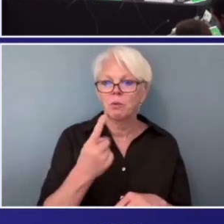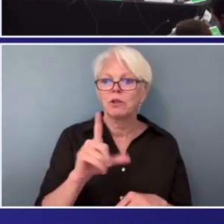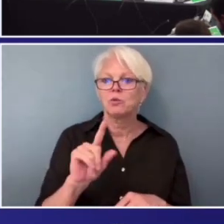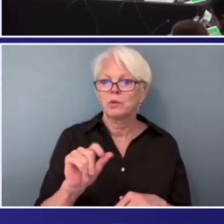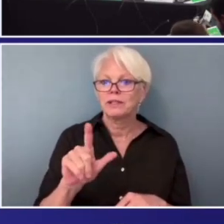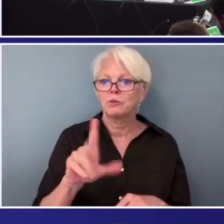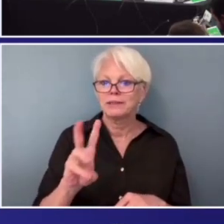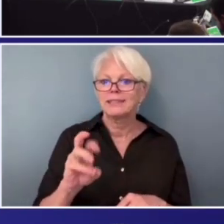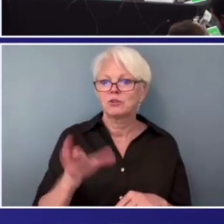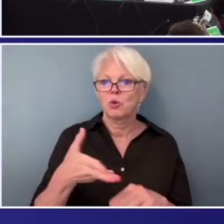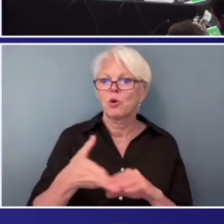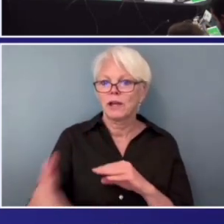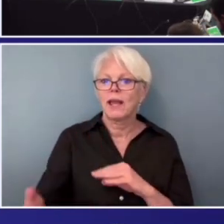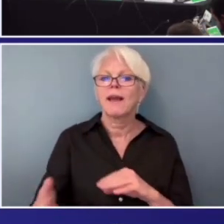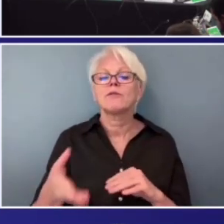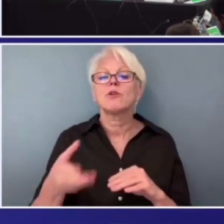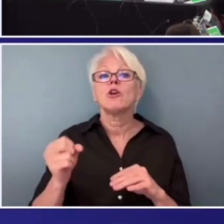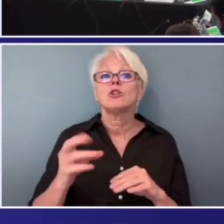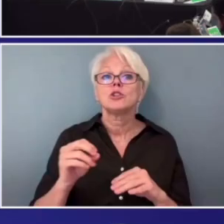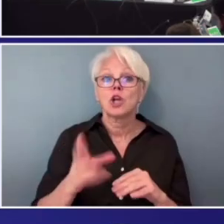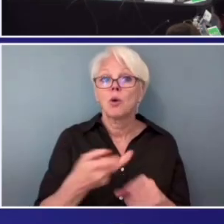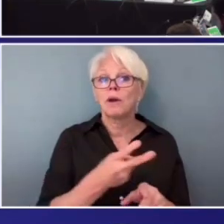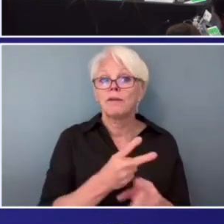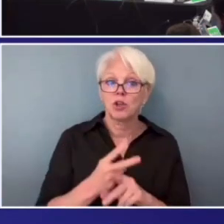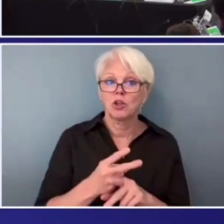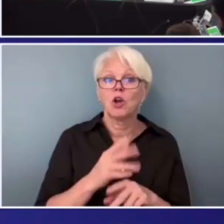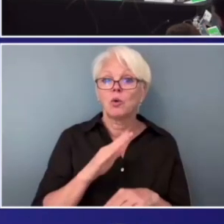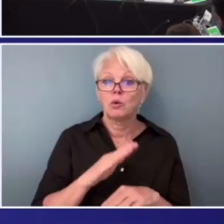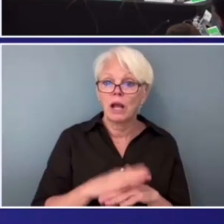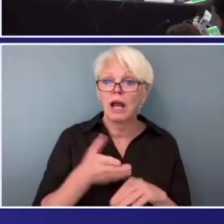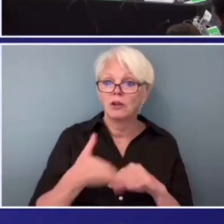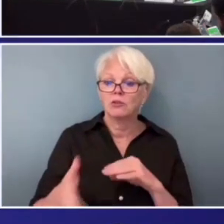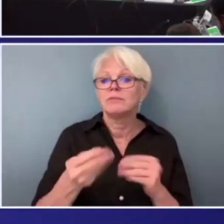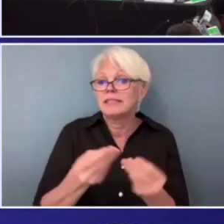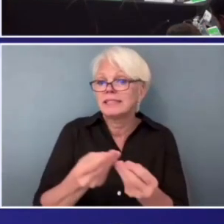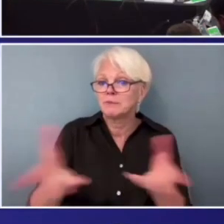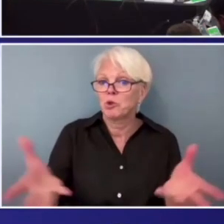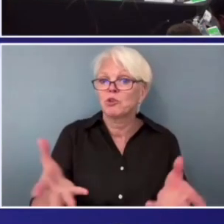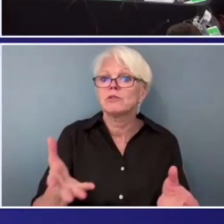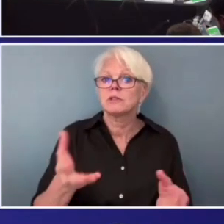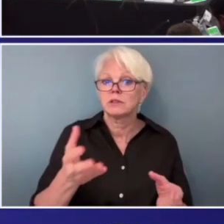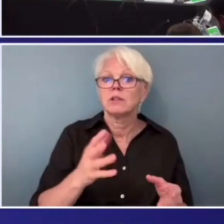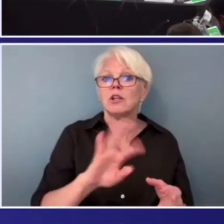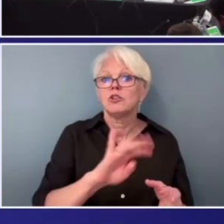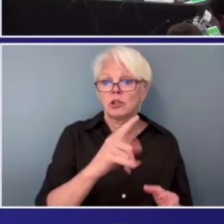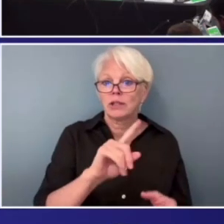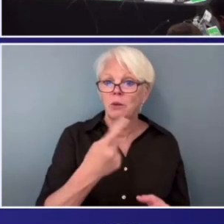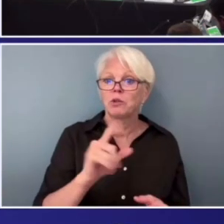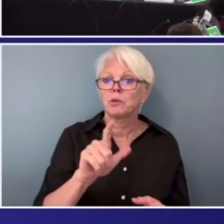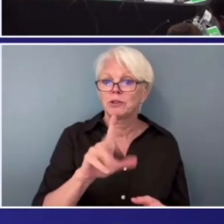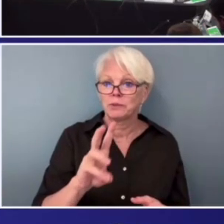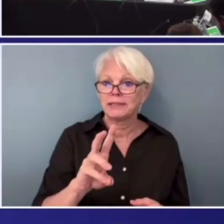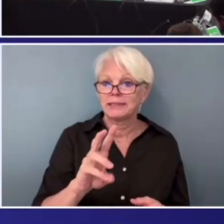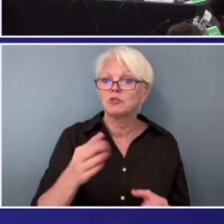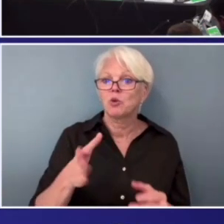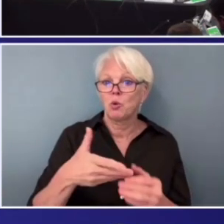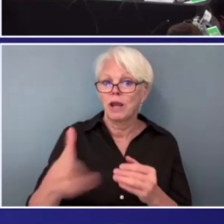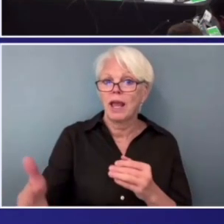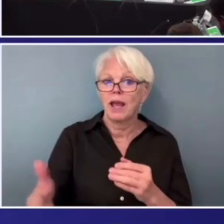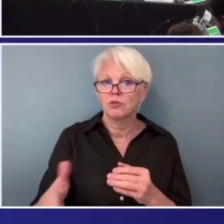So if your loans are made on or after -- disbursed on or after July 1, 2026, the Tiered Standard Plan is the